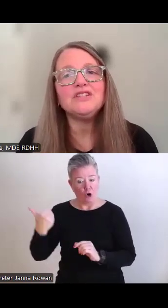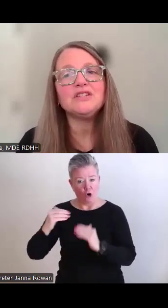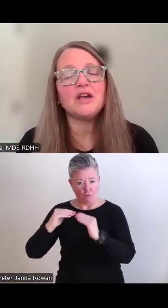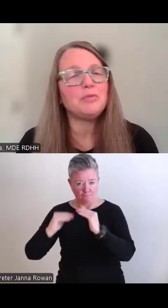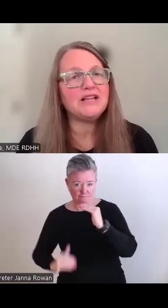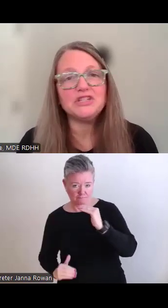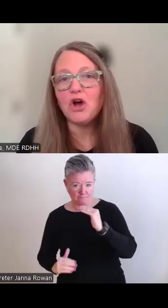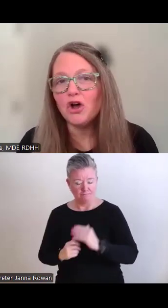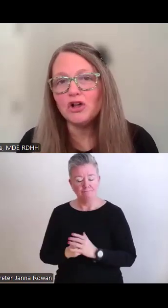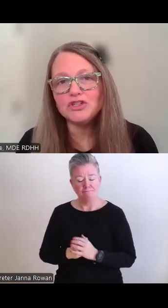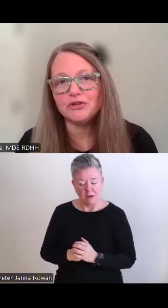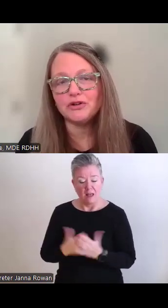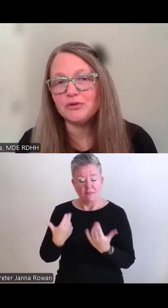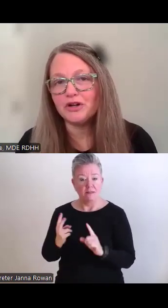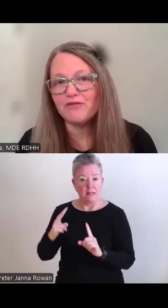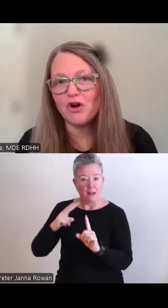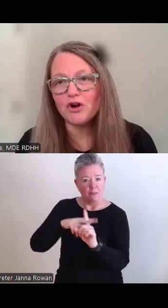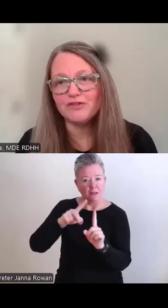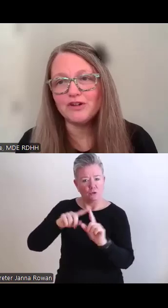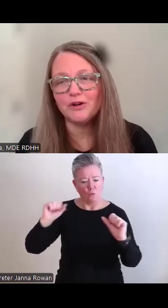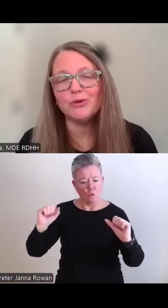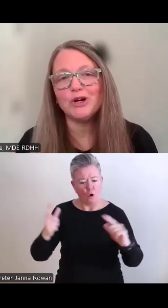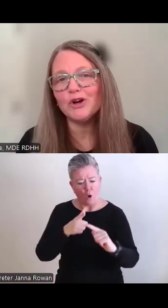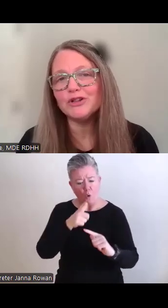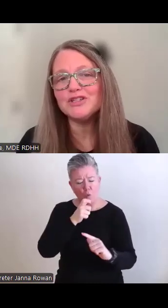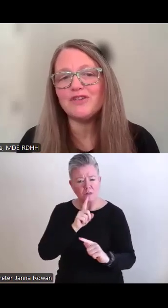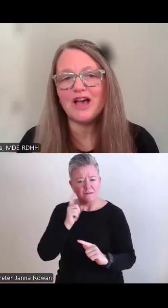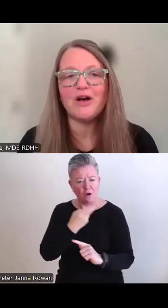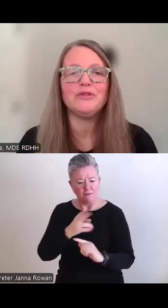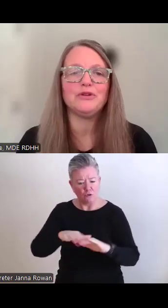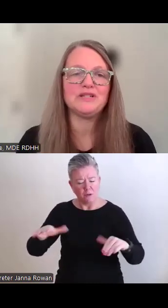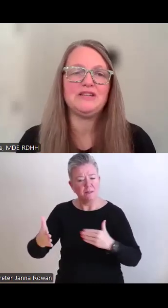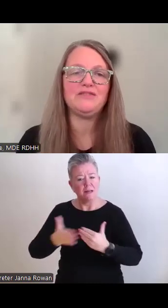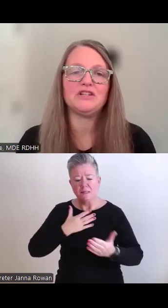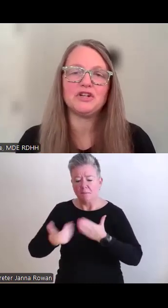this applies to all children who are deaf or hard of hearing, regardless of how they're receiving